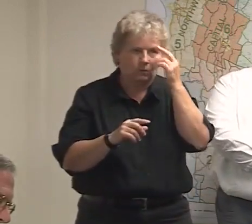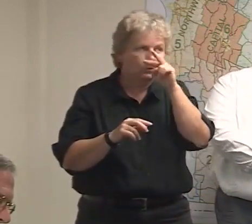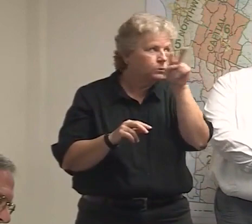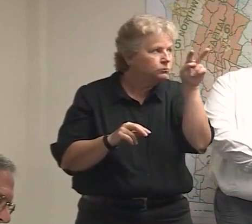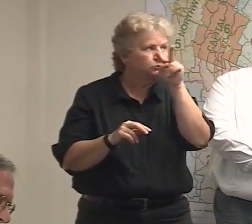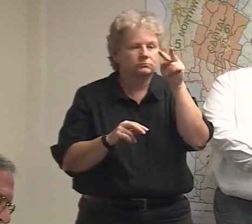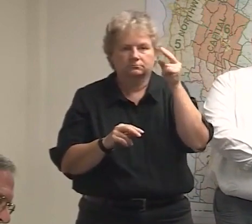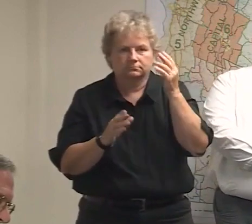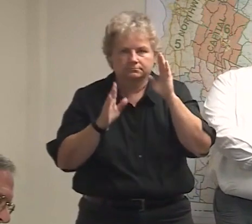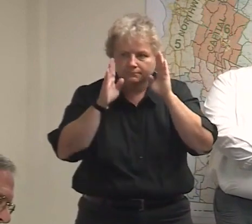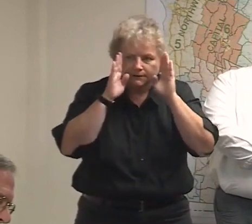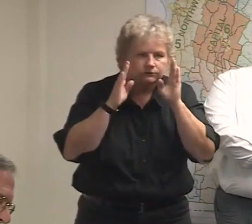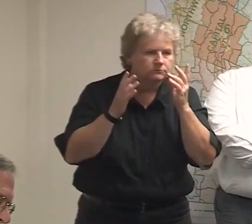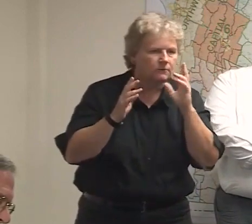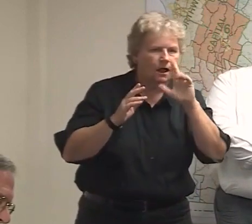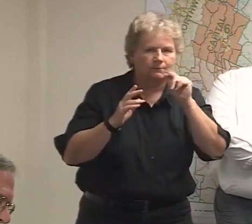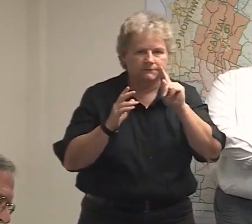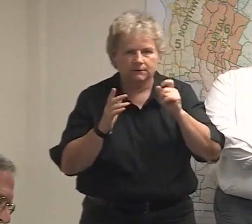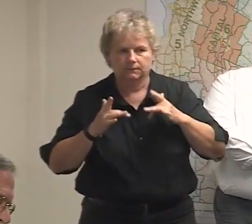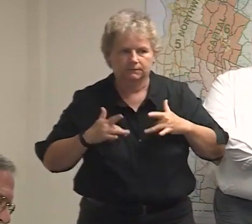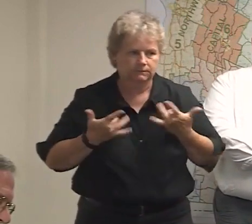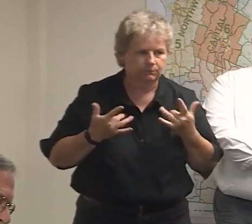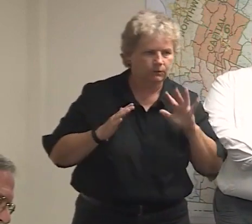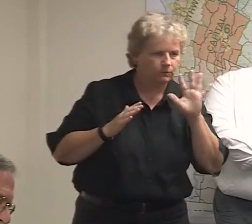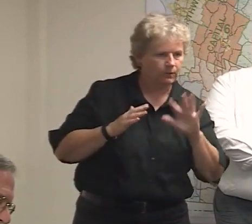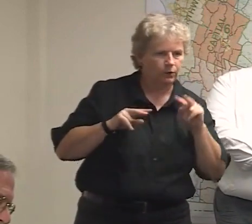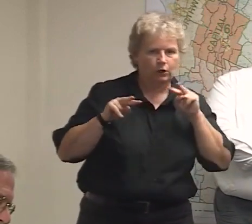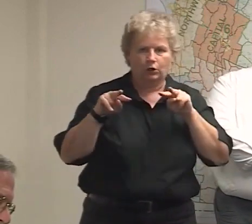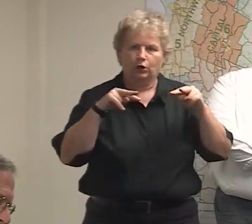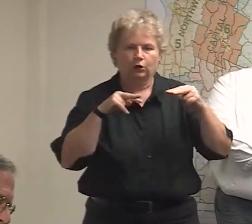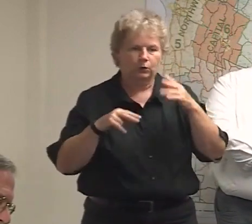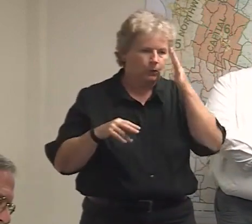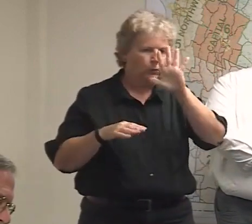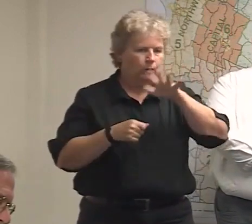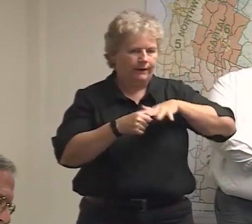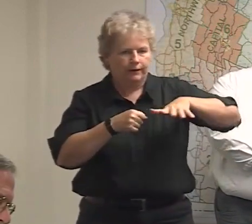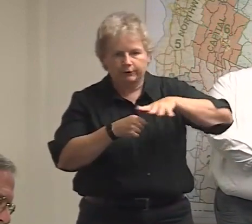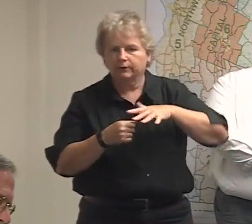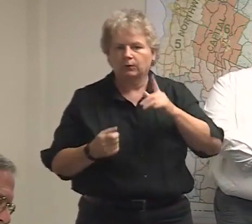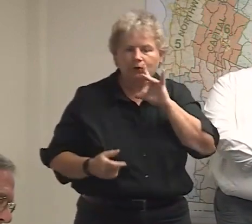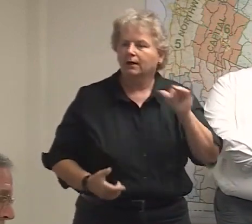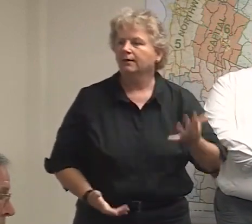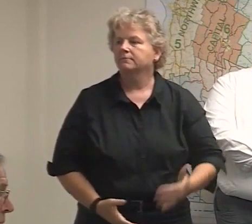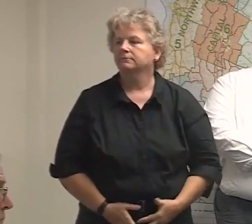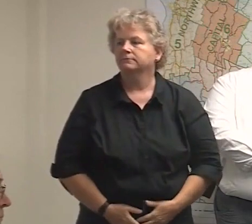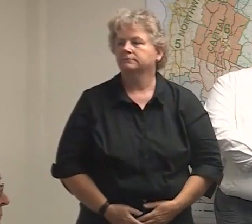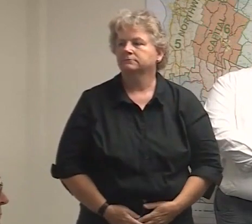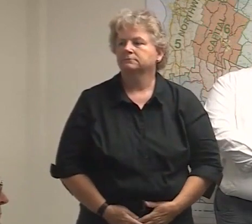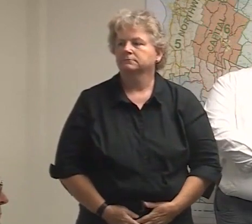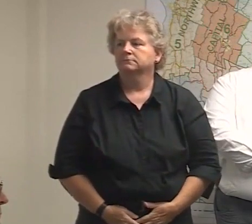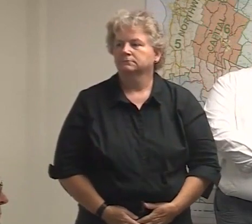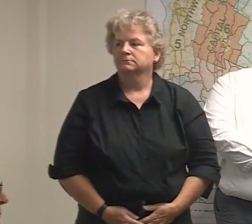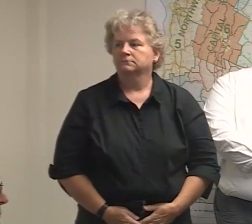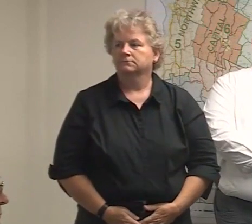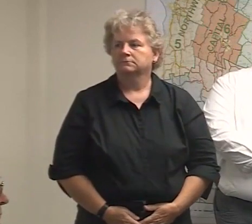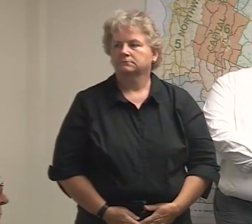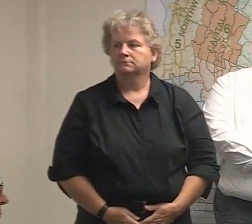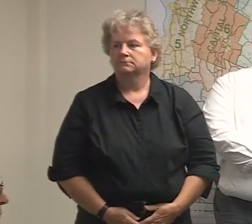AND THAT’S WHY WE HAVE TO PLAN AHEAD, YOU KNOW, GET EVERYTHING YOU NEED TO GET DONE DURING THE DAY TODAY.